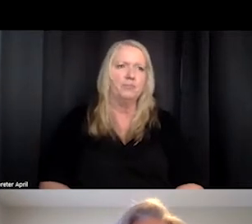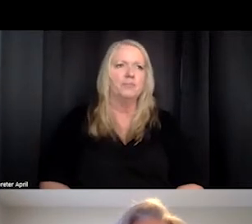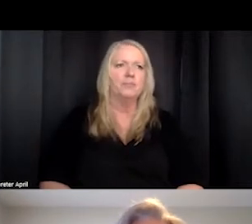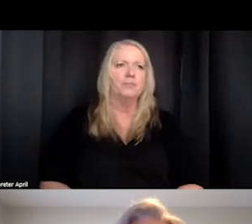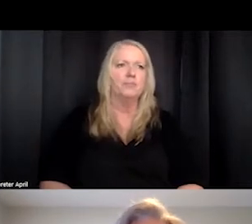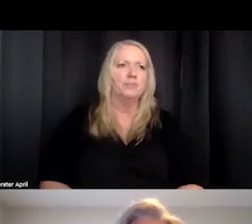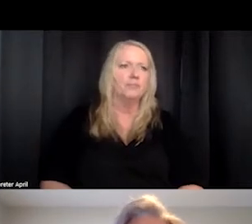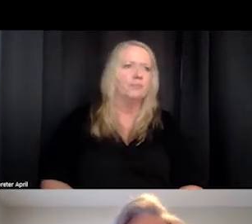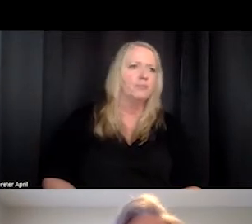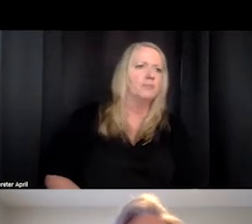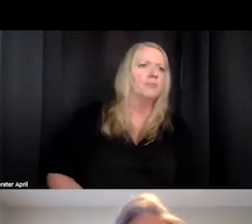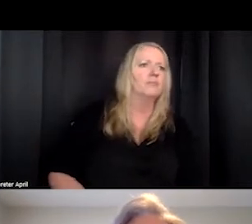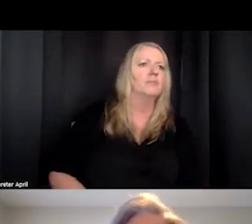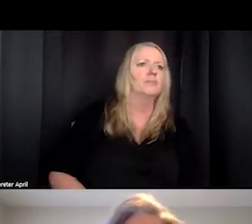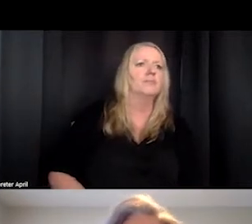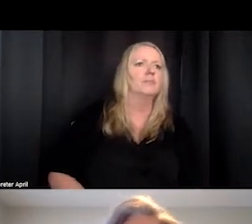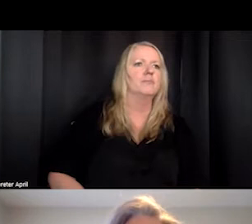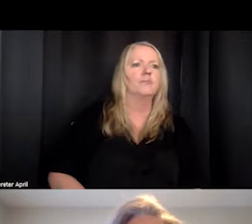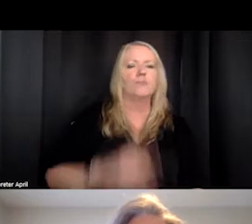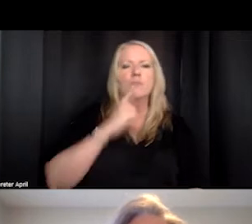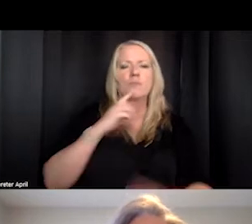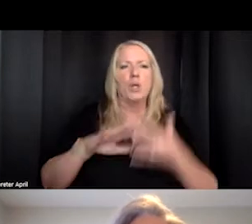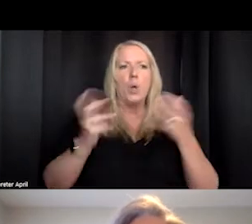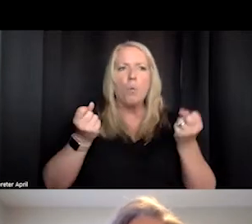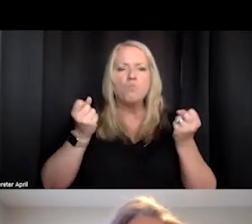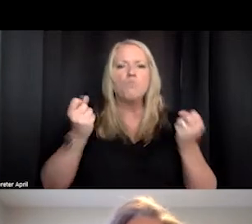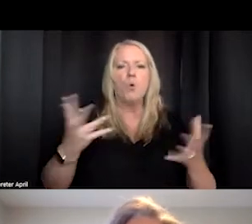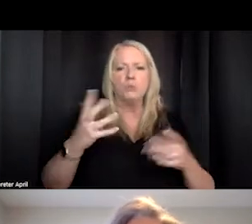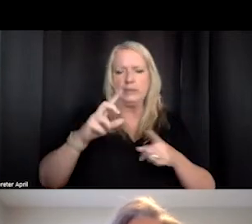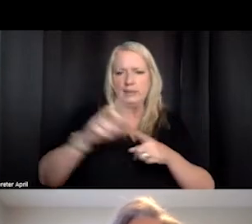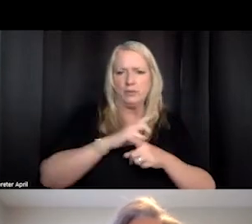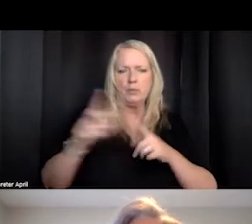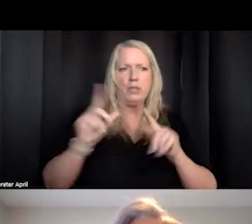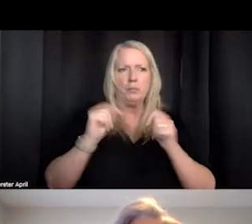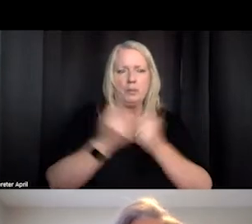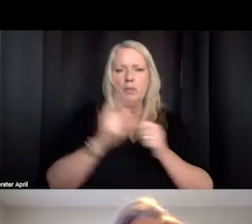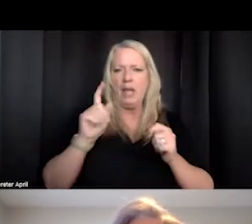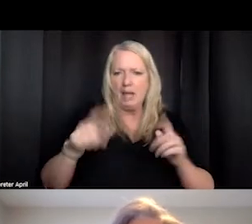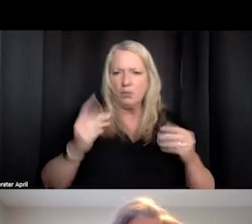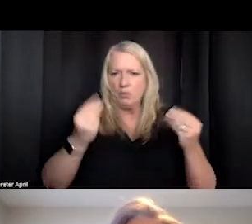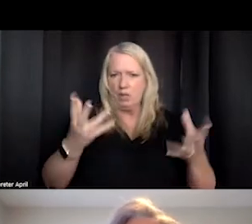OKAY MULTIDISCIPLINARY TEAM. SERVICES HAVE TO BE PROVIDED BY A MULTIDISCIPLINARY TEAM.